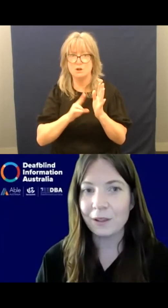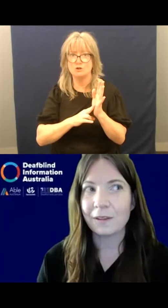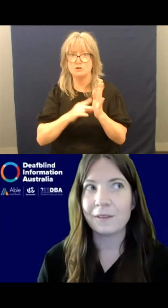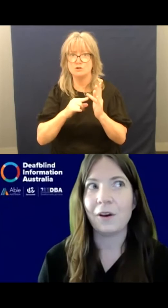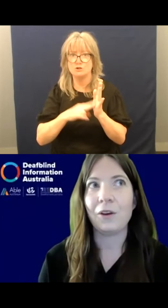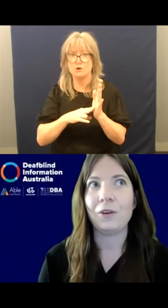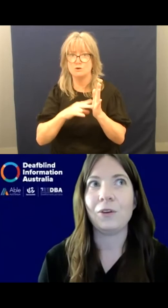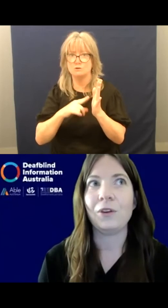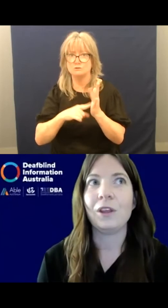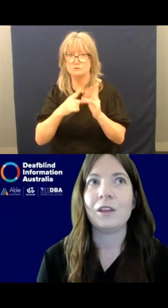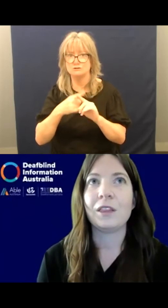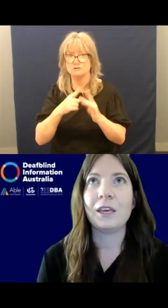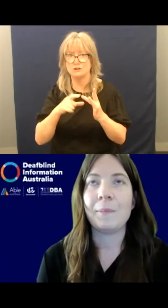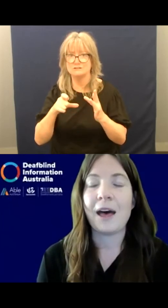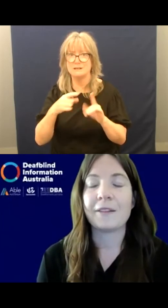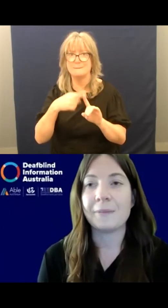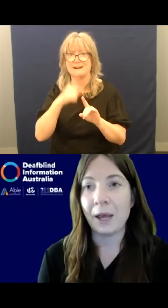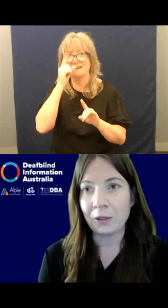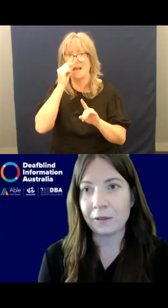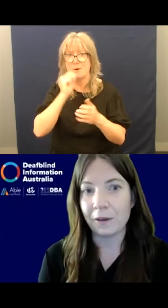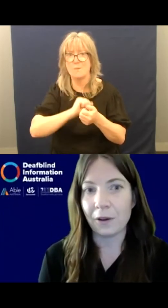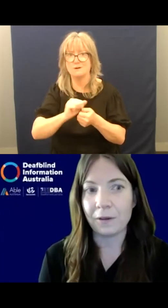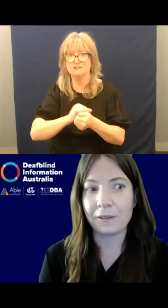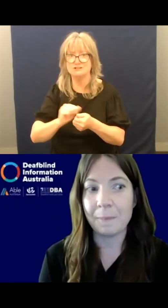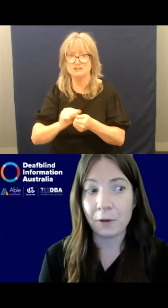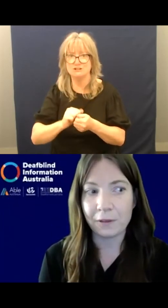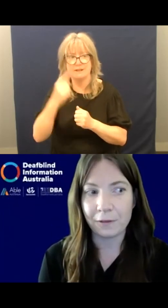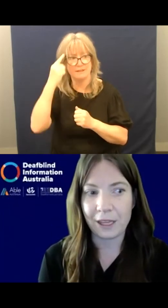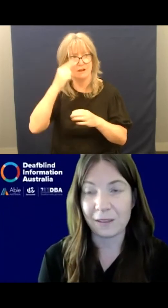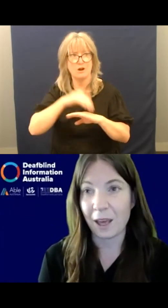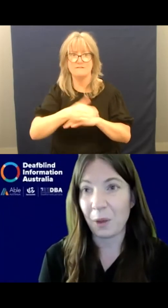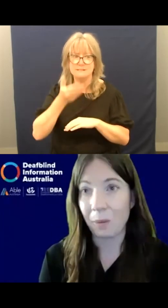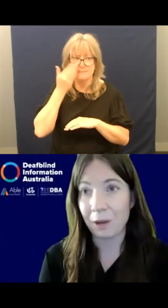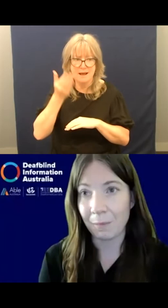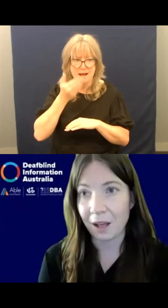So thinking about smell. So smells of things like permanent markers,